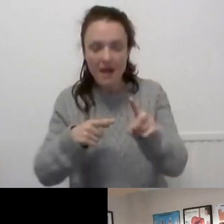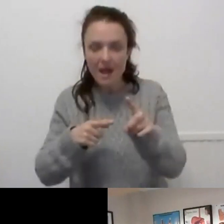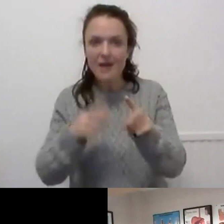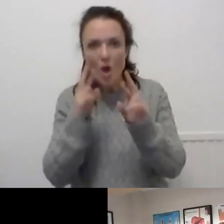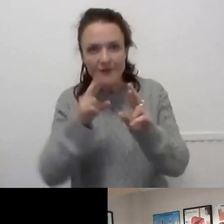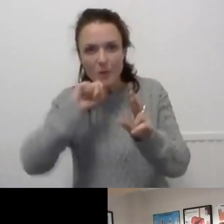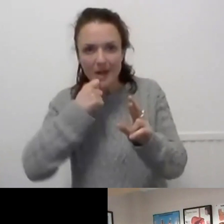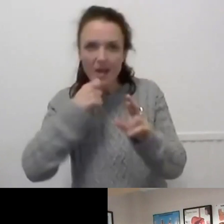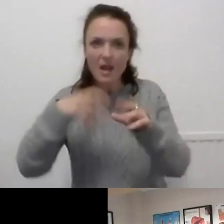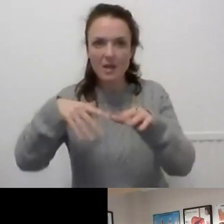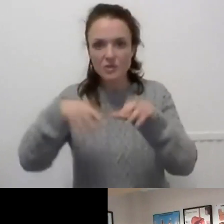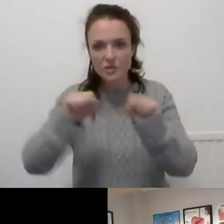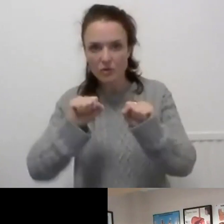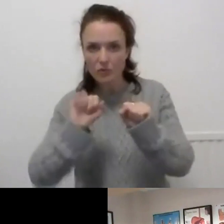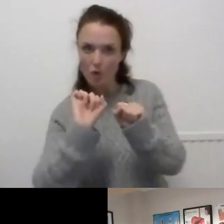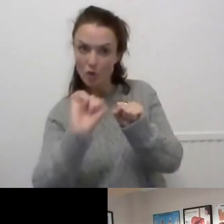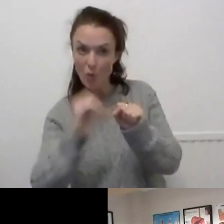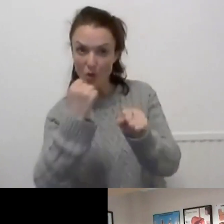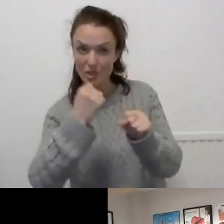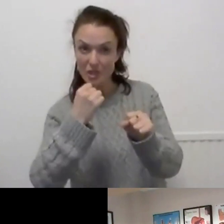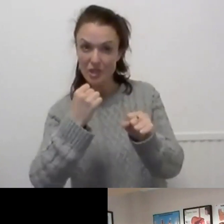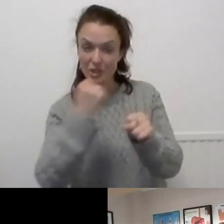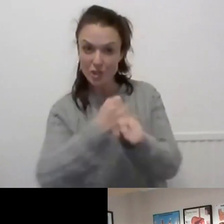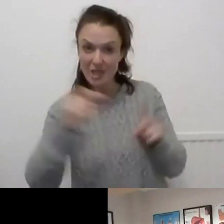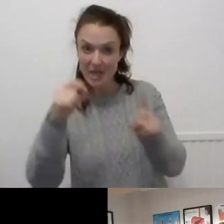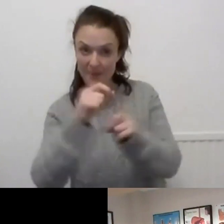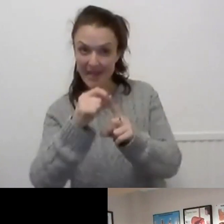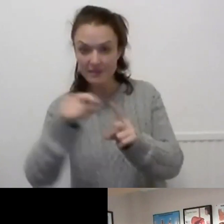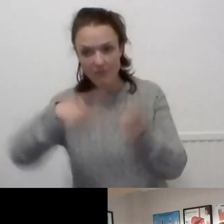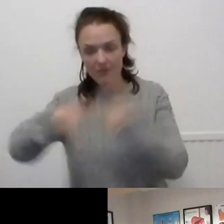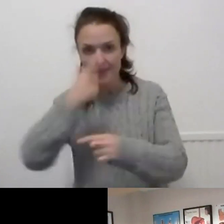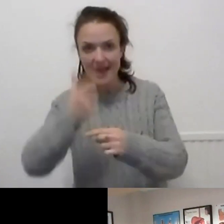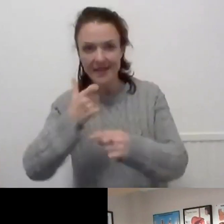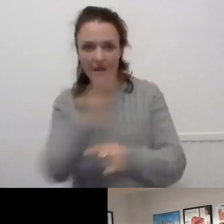our wishes that every general practice will have stocks of the AstraZeneca vaccine so that they can